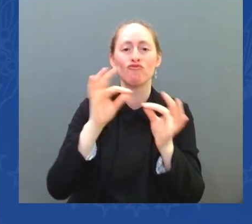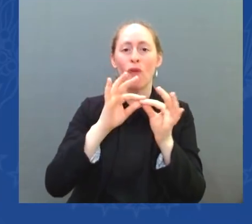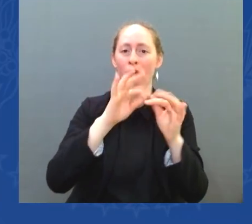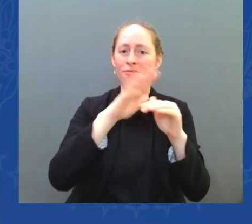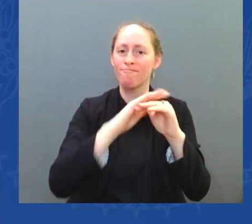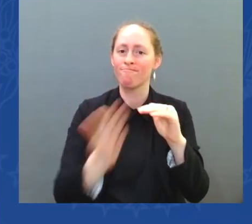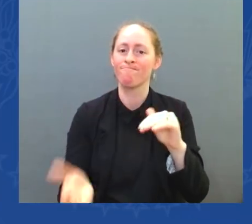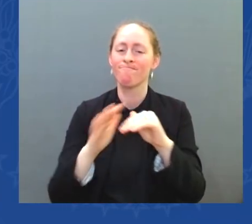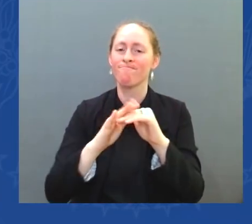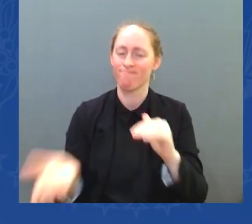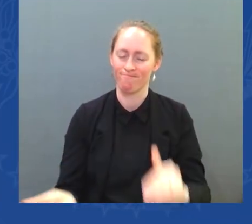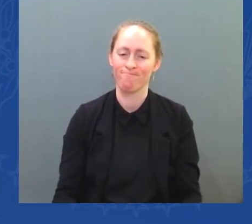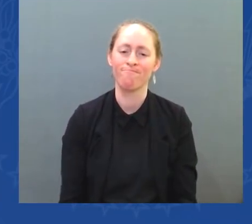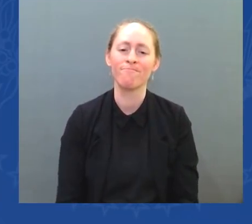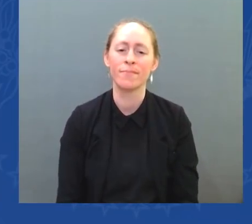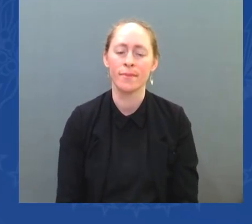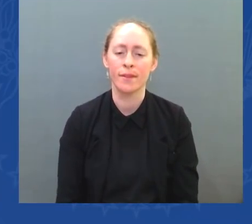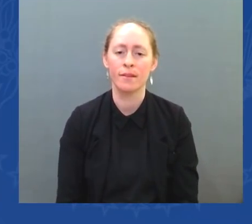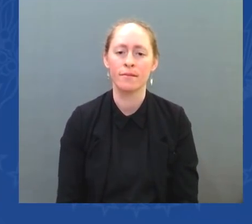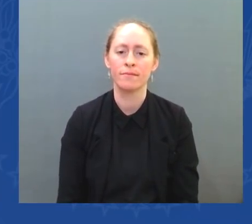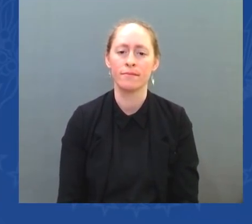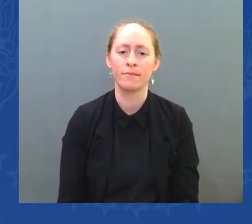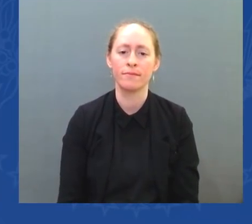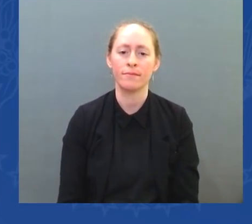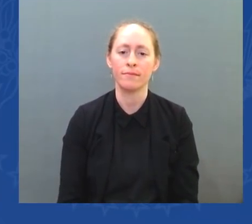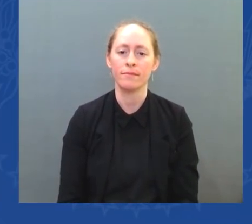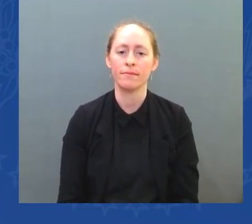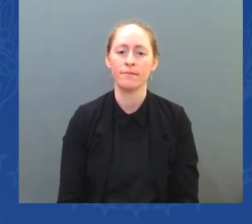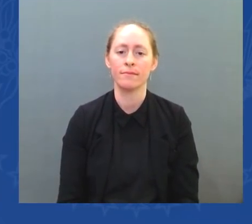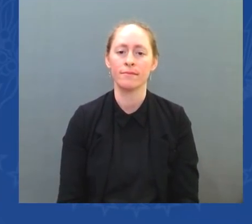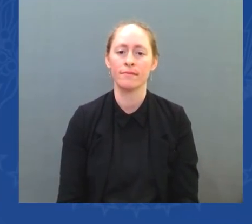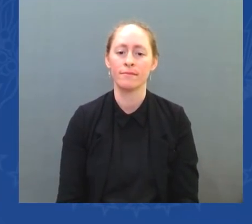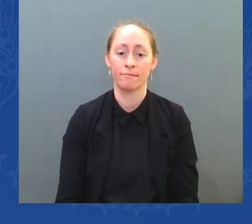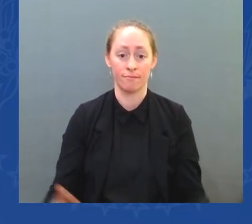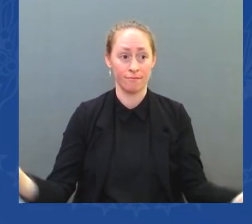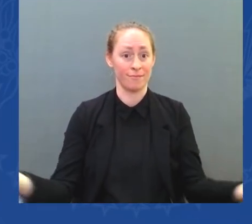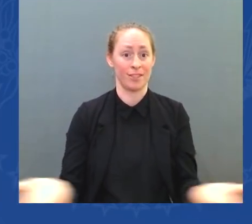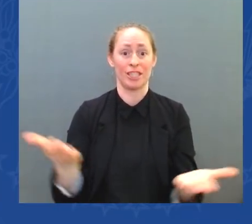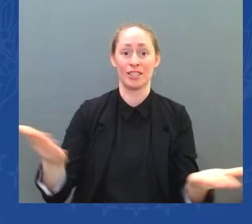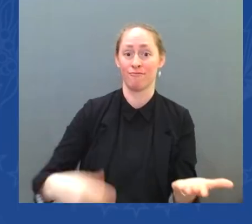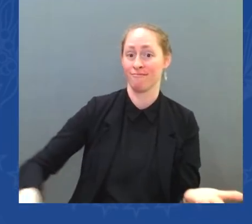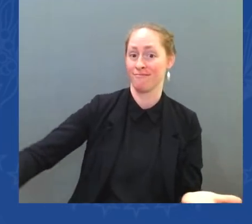In this giant barn.